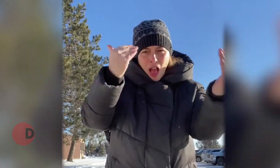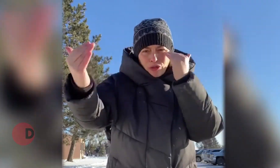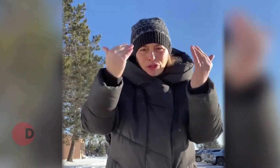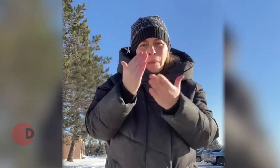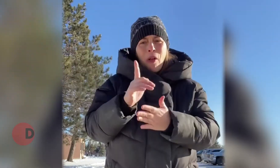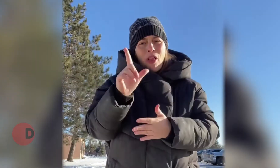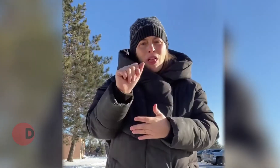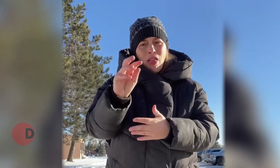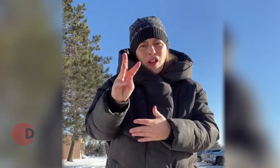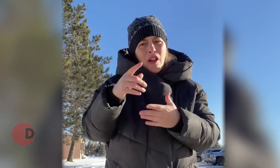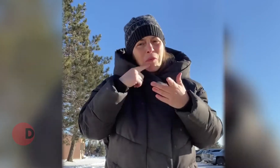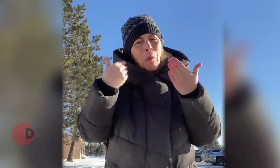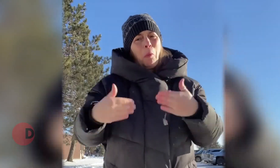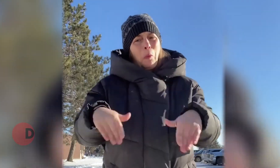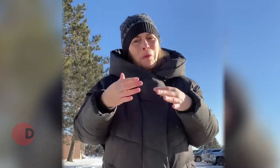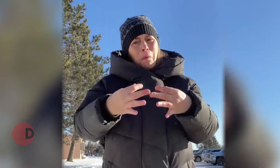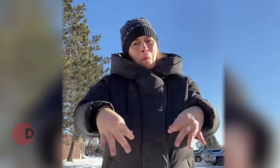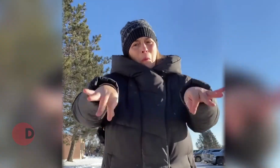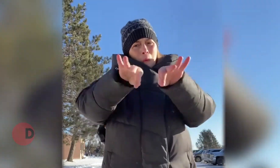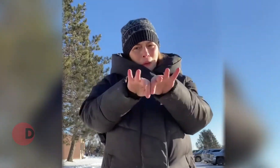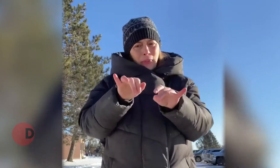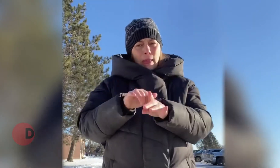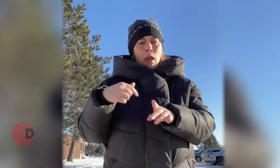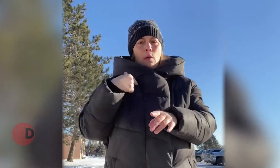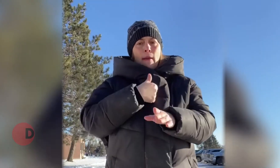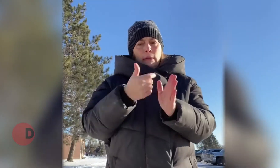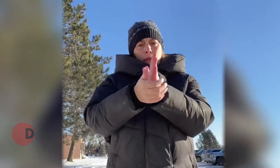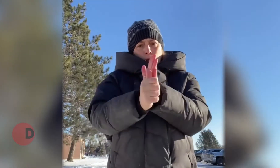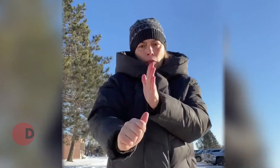and an ASL interpreter working together.